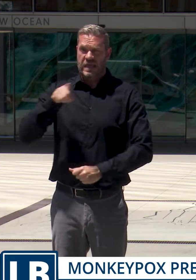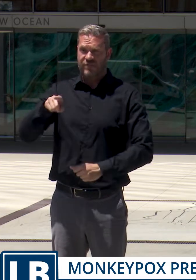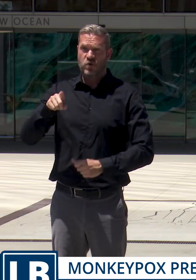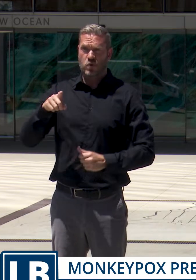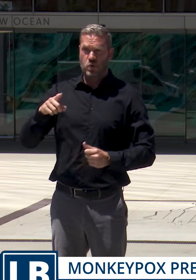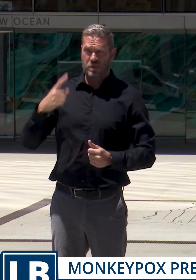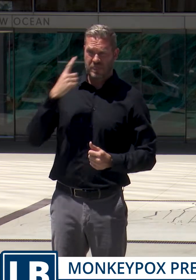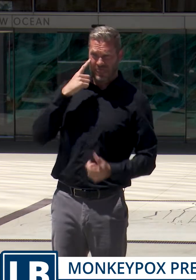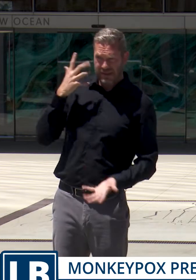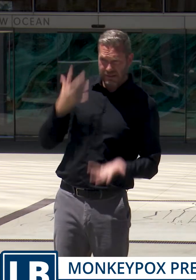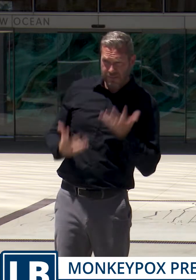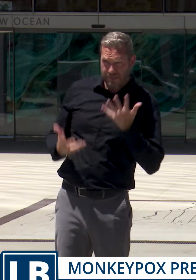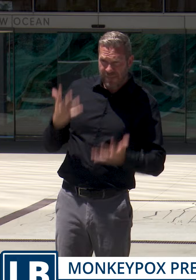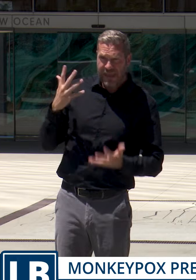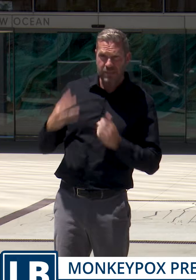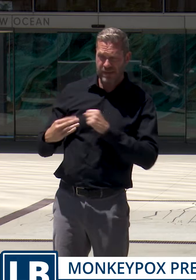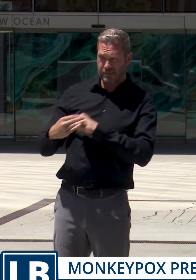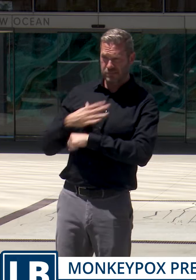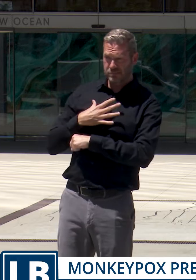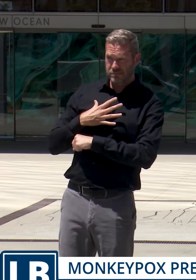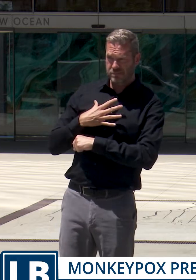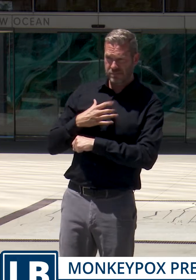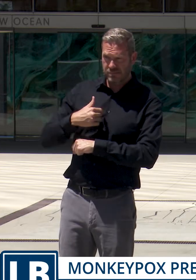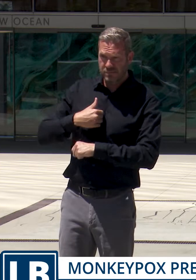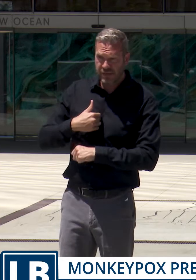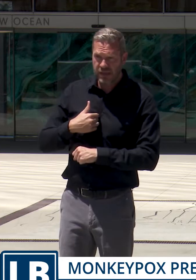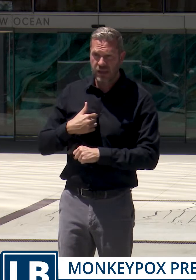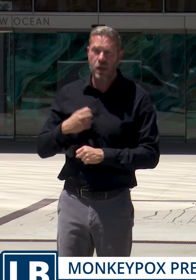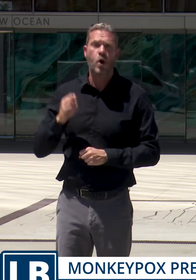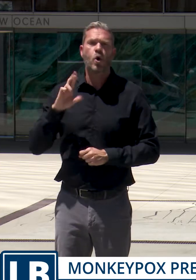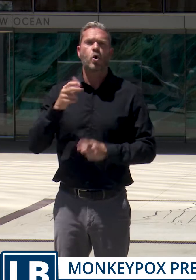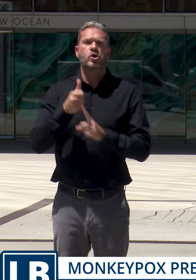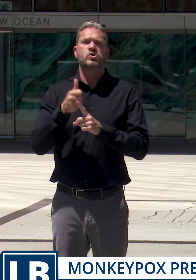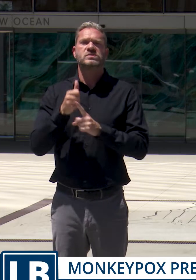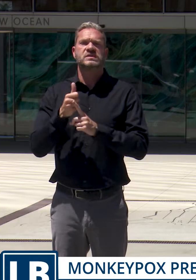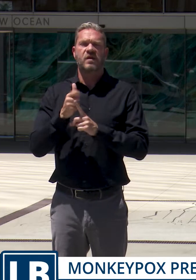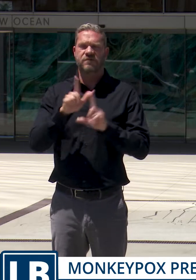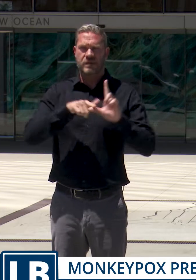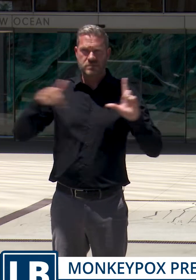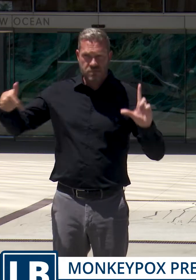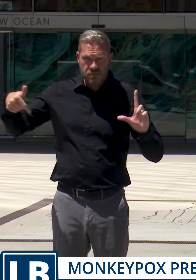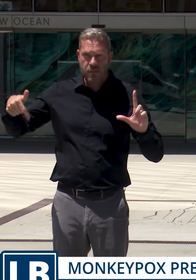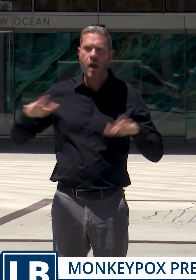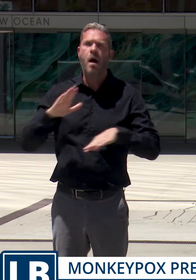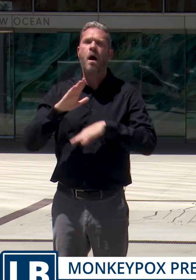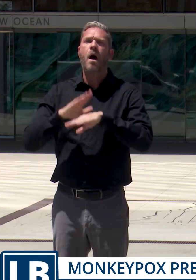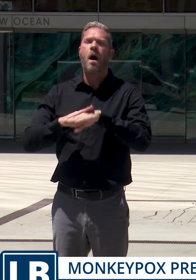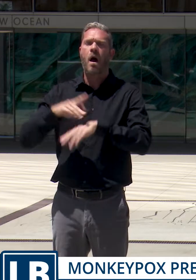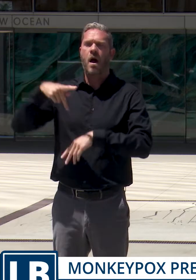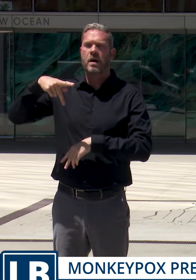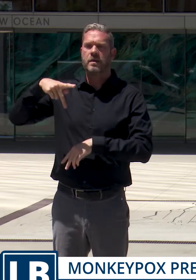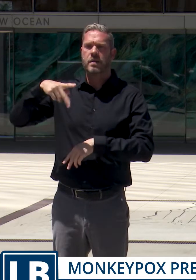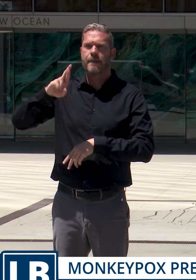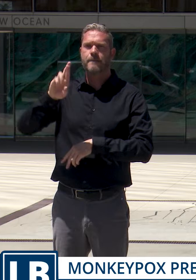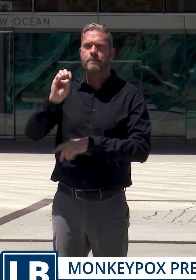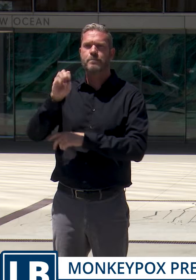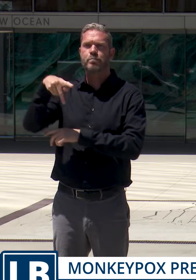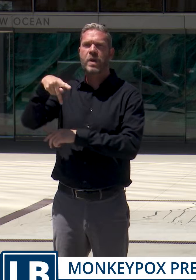that is lgbtq plus and is on prep or has has been active please sign up you can go to long